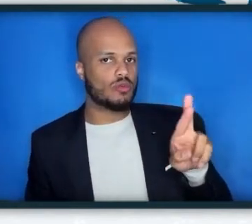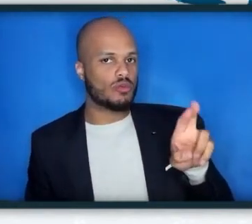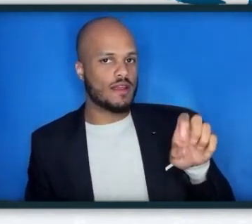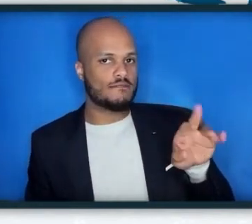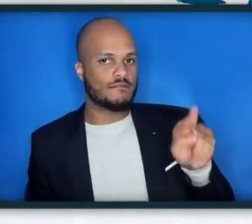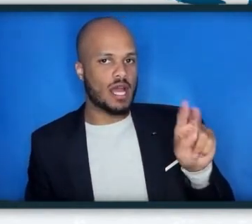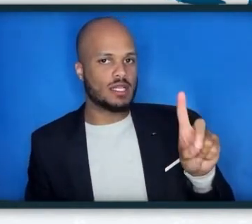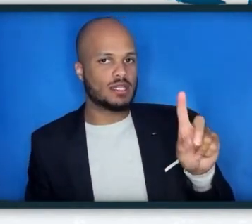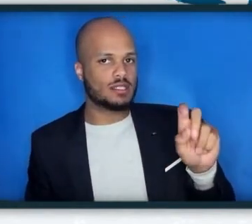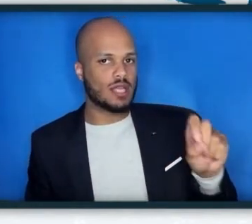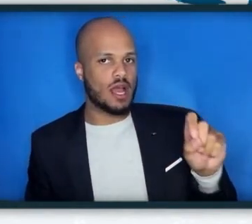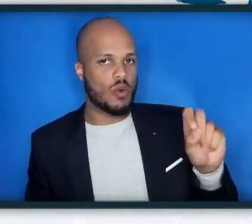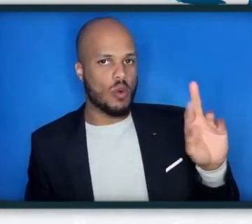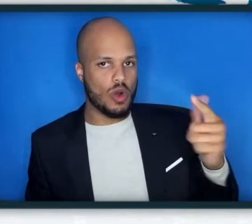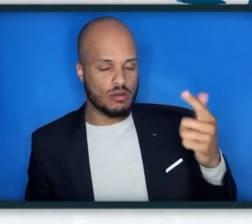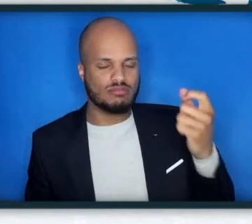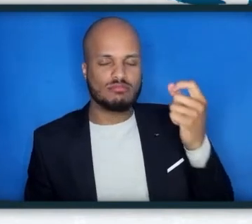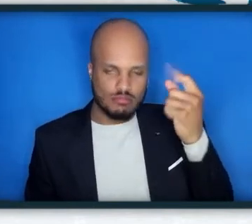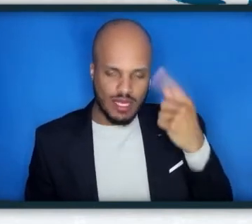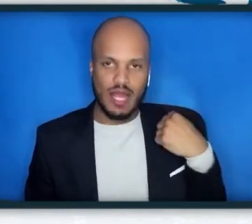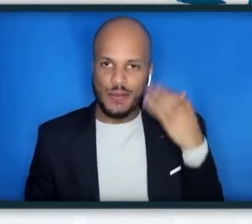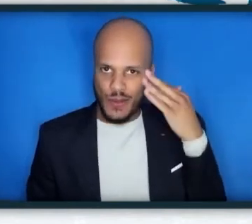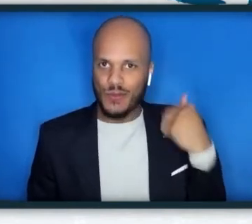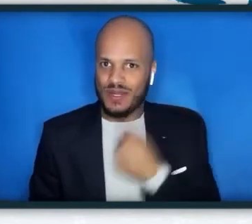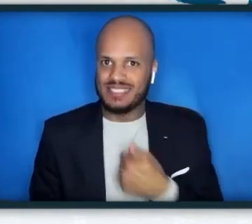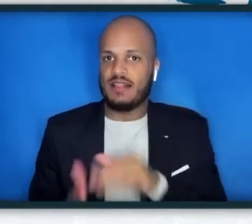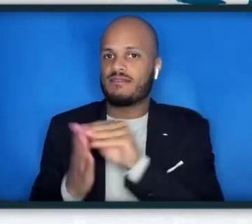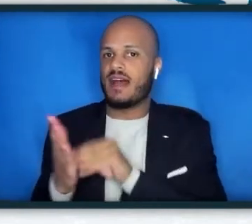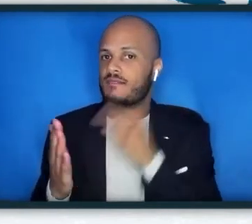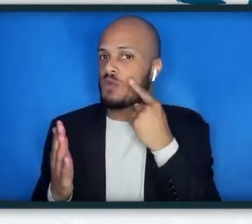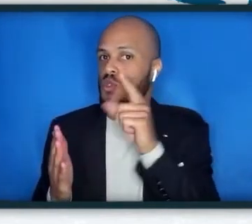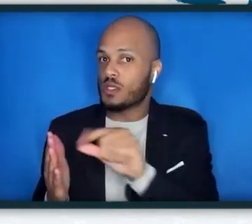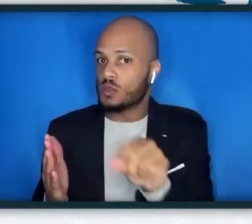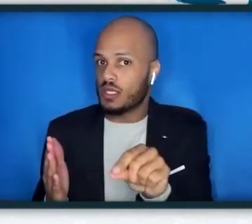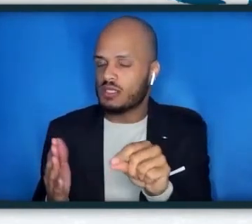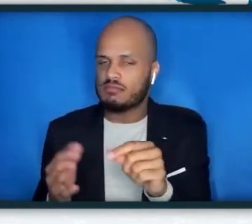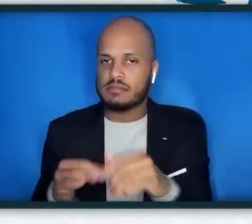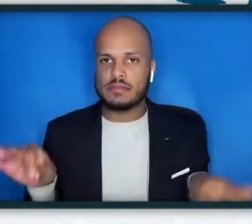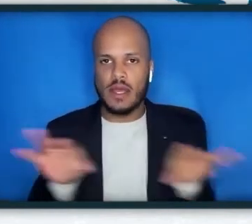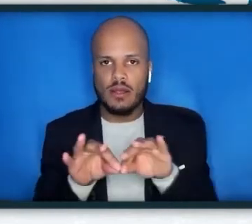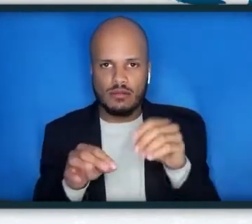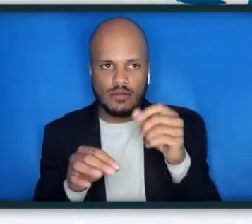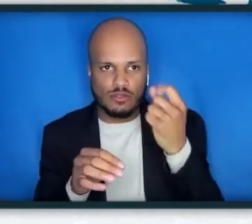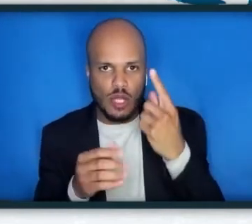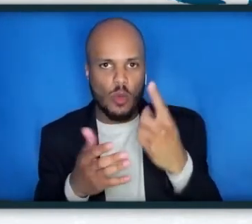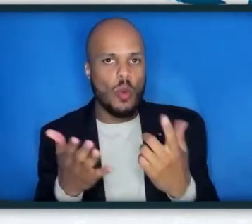Even though we're still filing our 2020 taxes, it's important to know what to expect for next year.